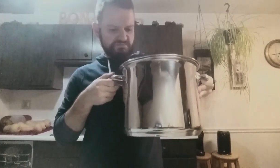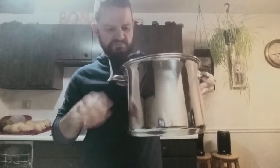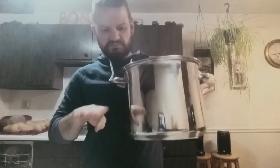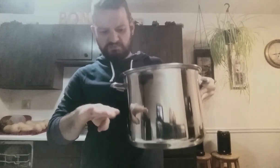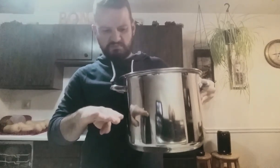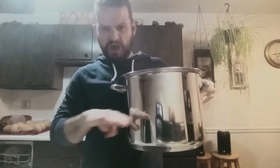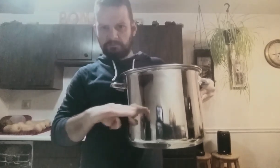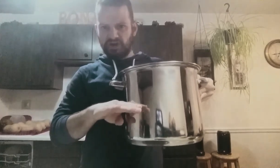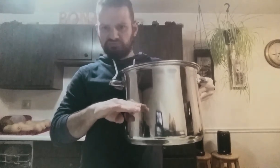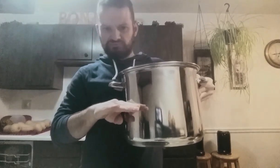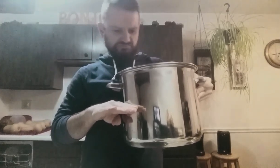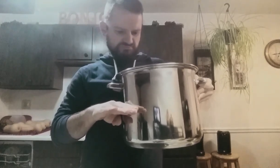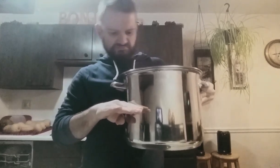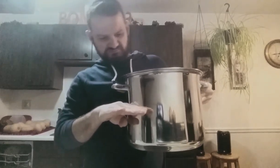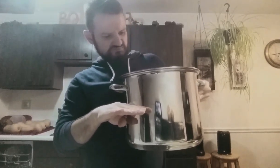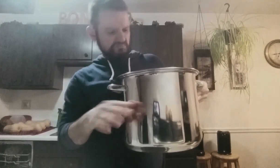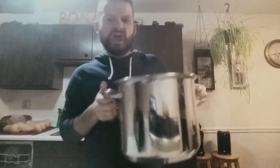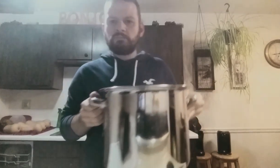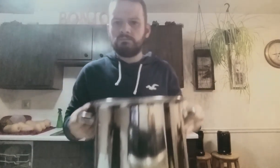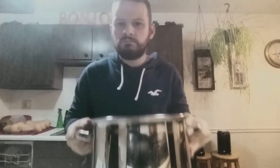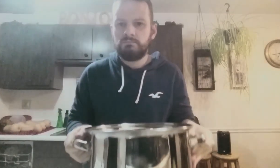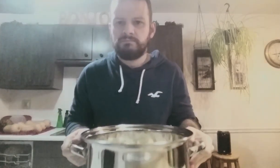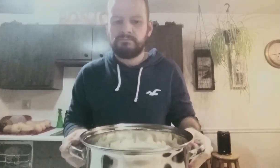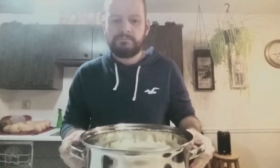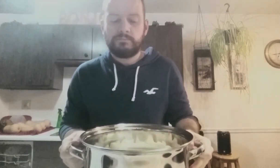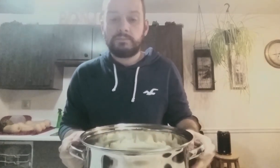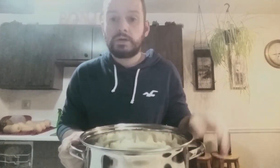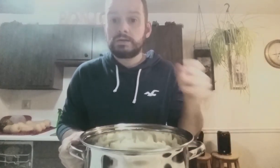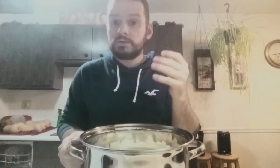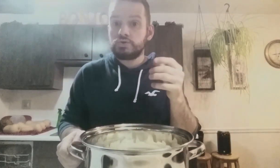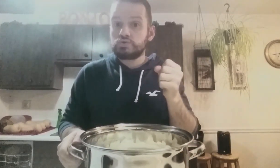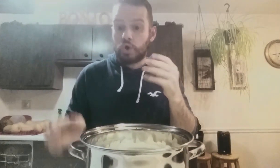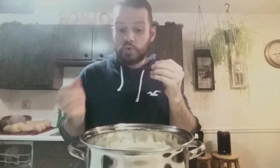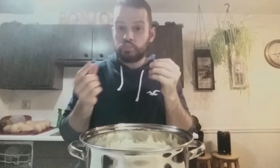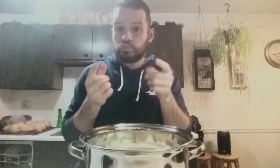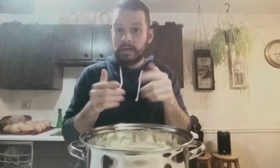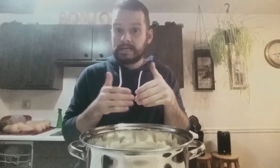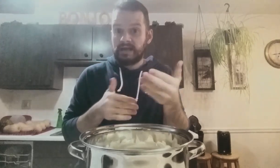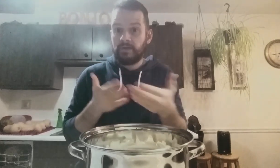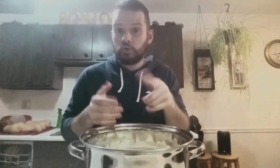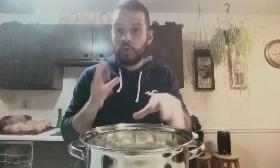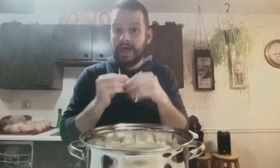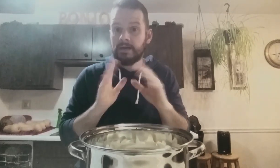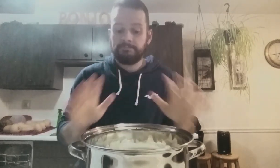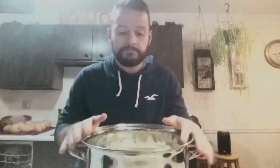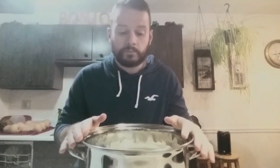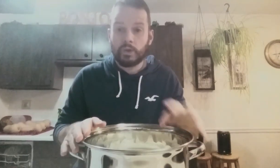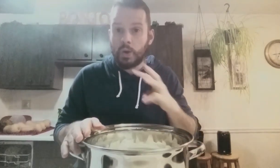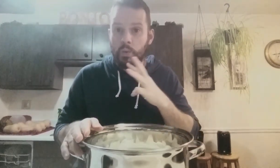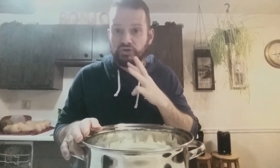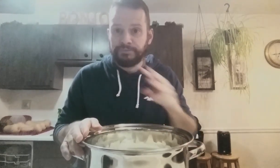It's about up here. Yeah. The next thing you add is water.